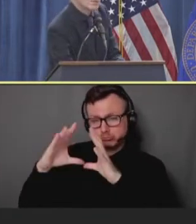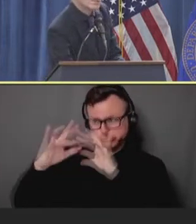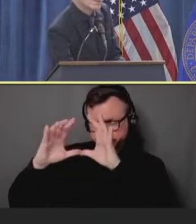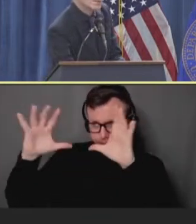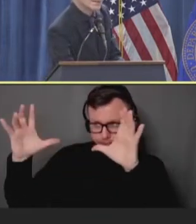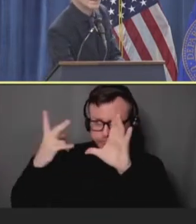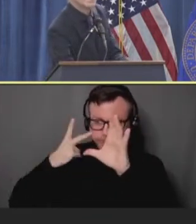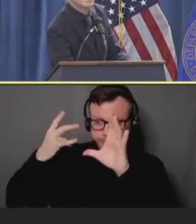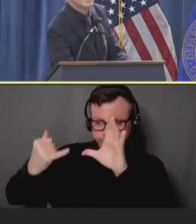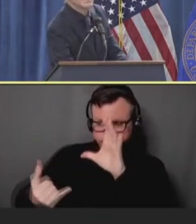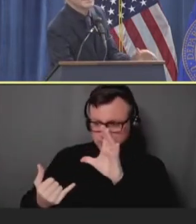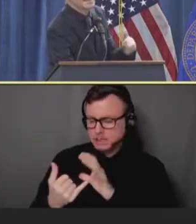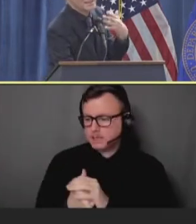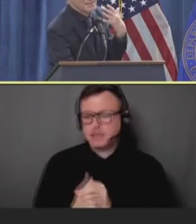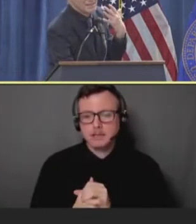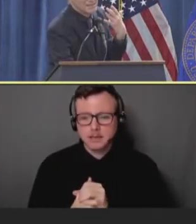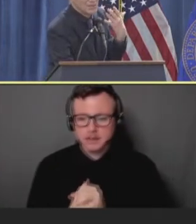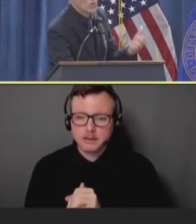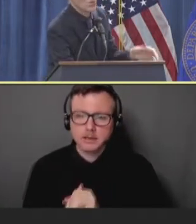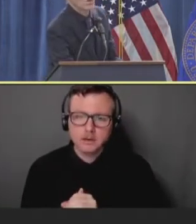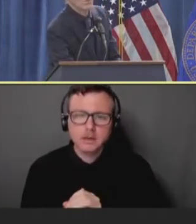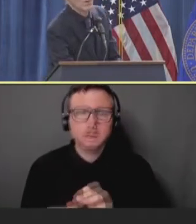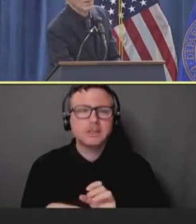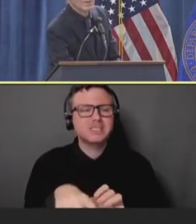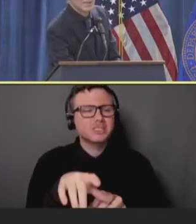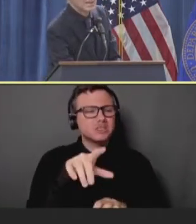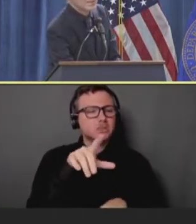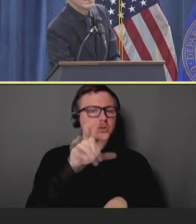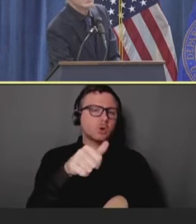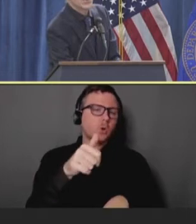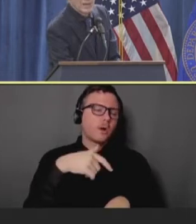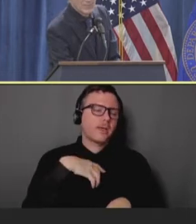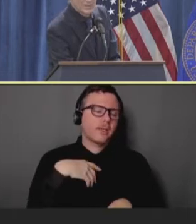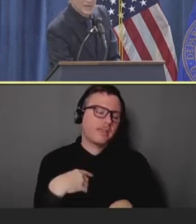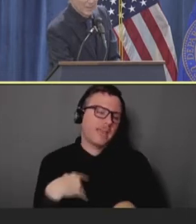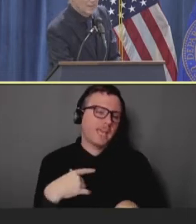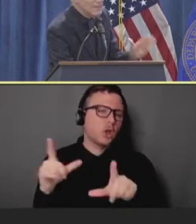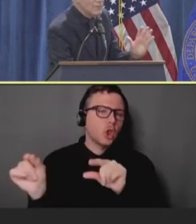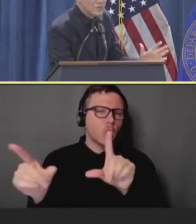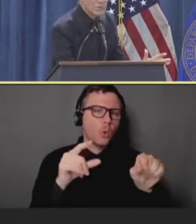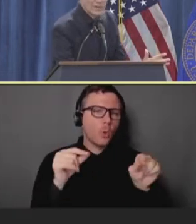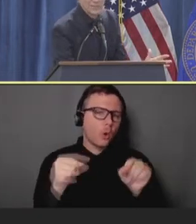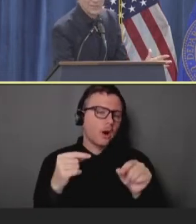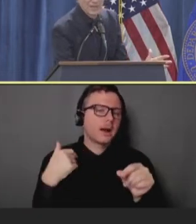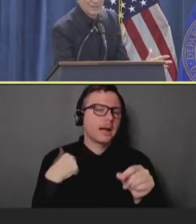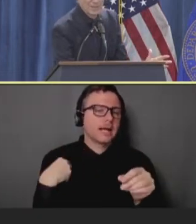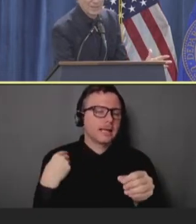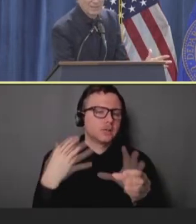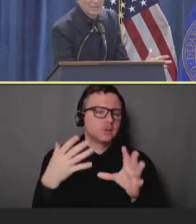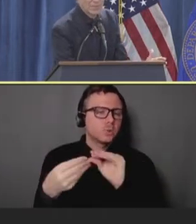Also, the lore was, this is a rare phenomenon, it was a rare phenomenon.